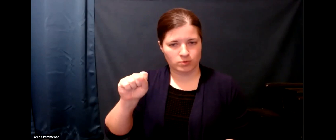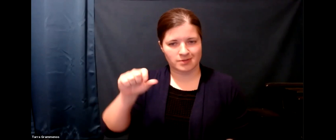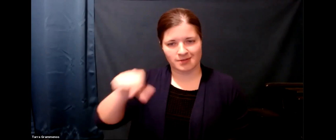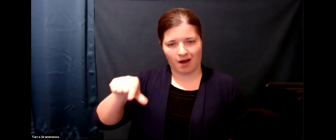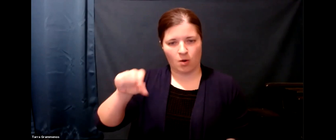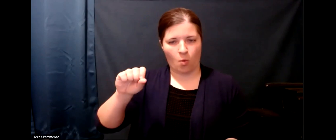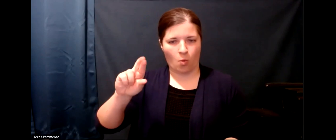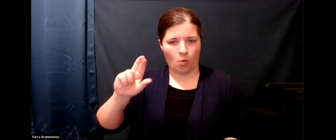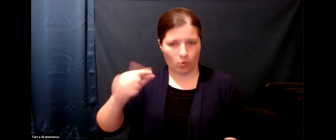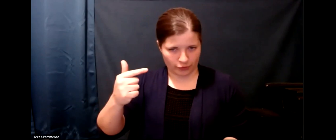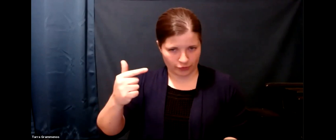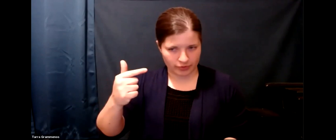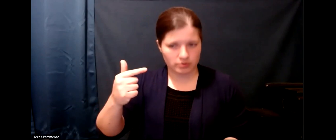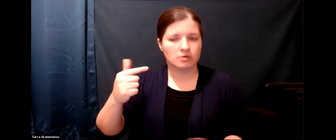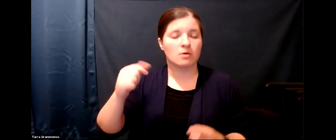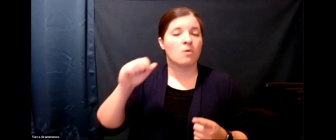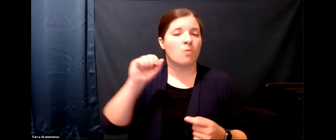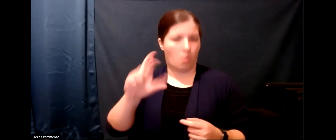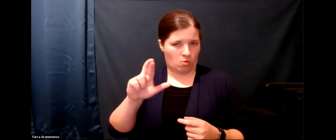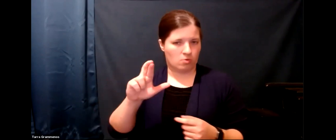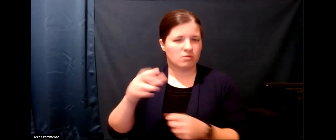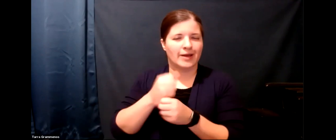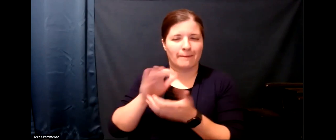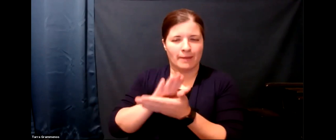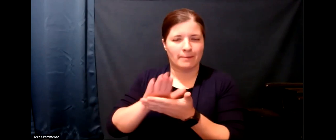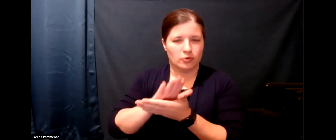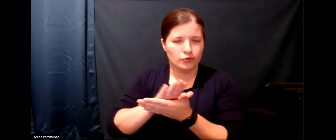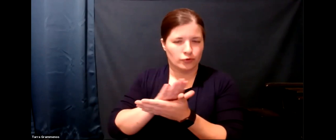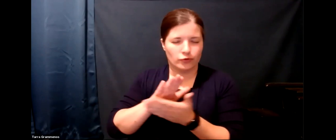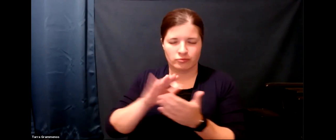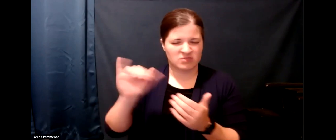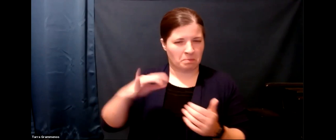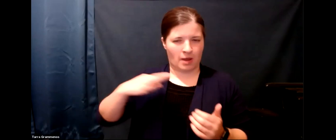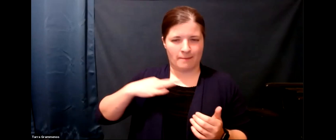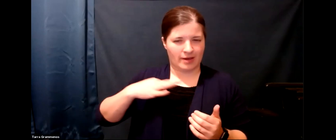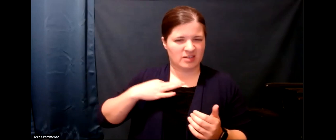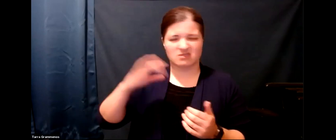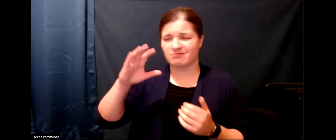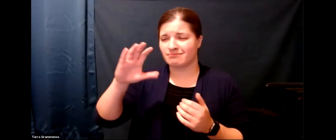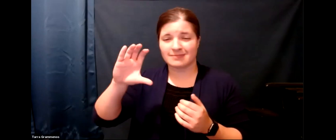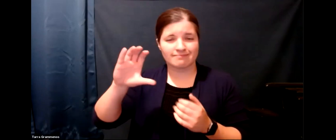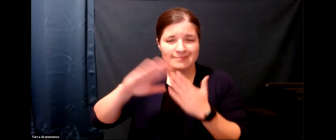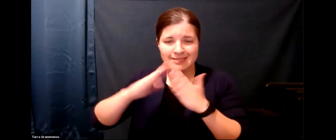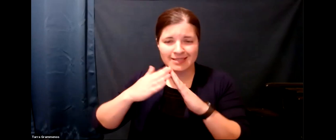otherwise get a paper version of that same application at a city hall or a government building, and you do